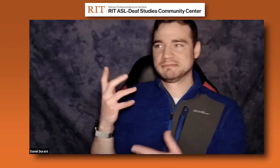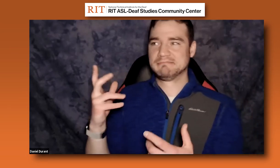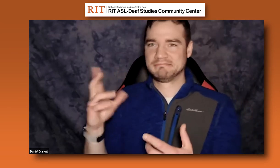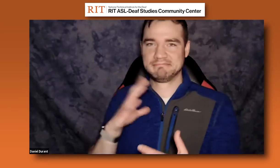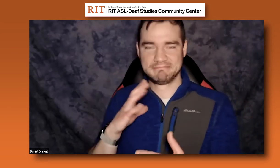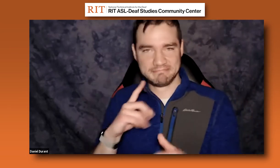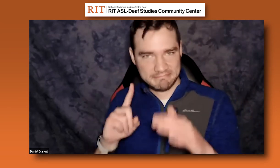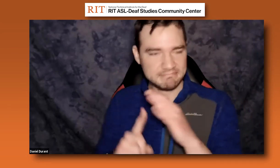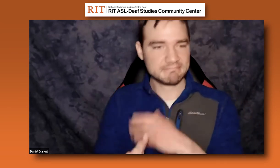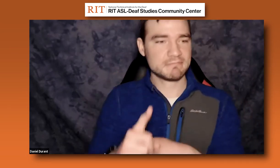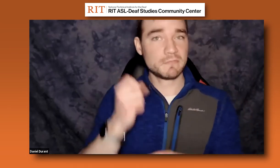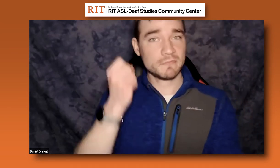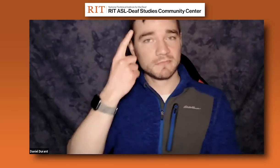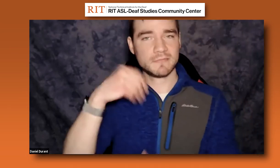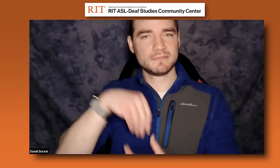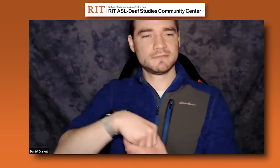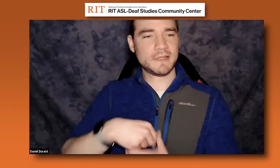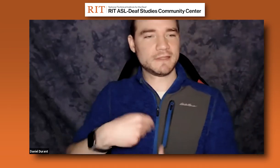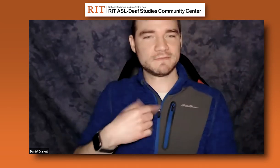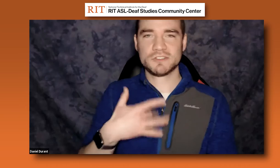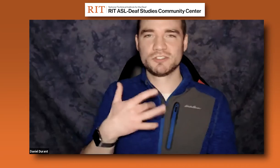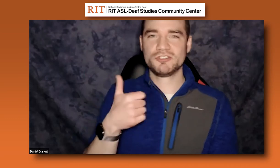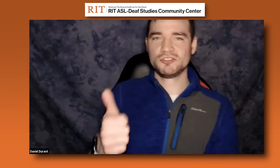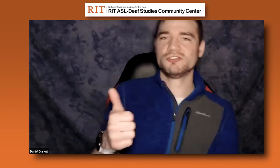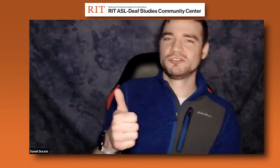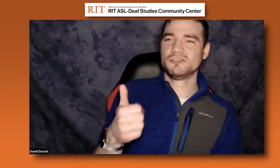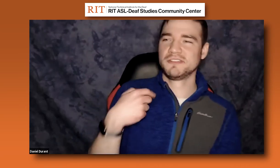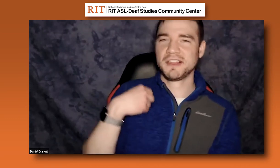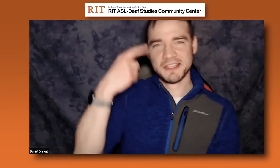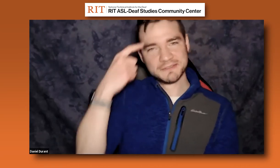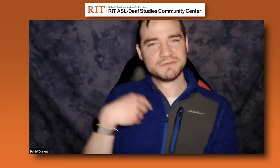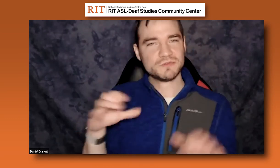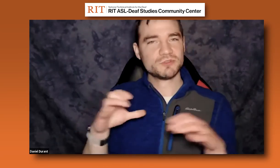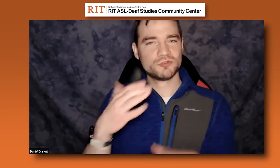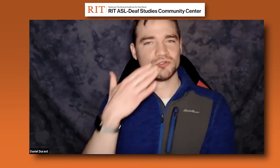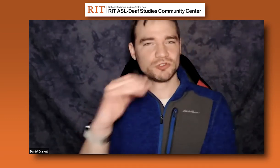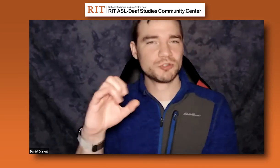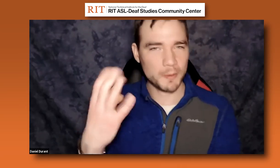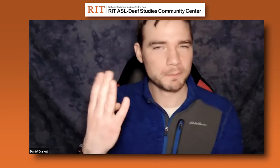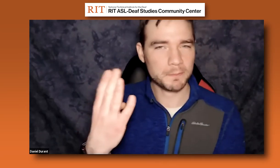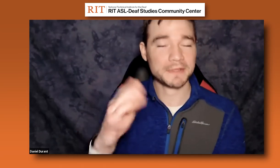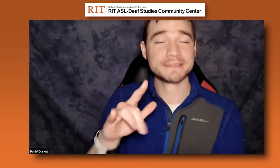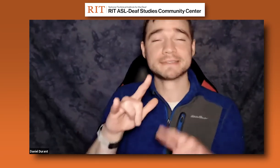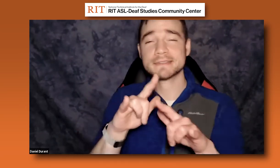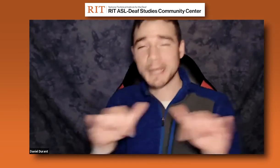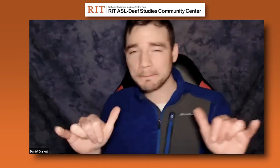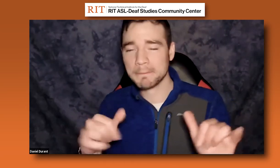OK," but inside, I felt good. I thought I had done a good job.